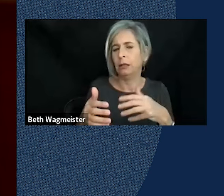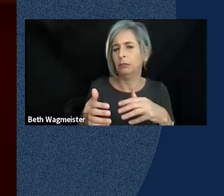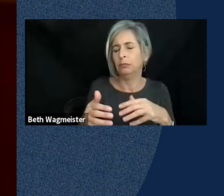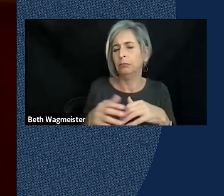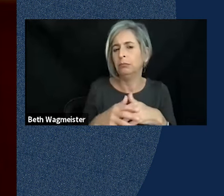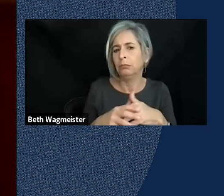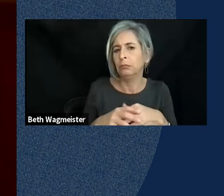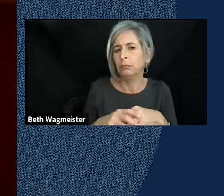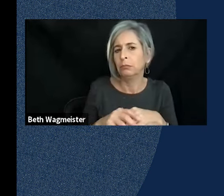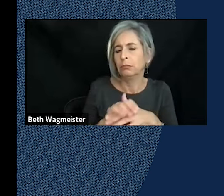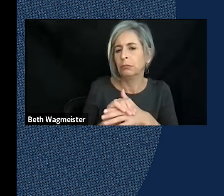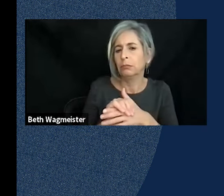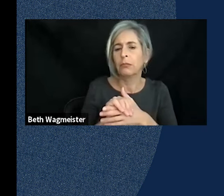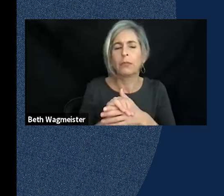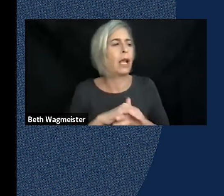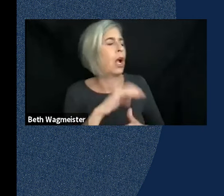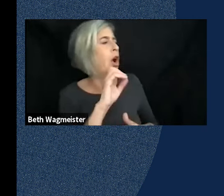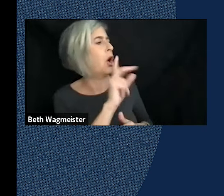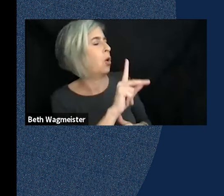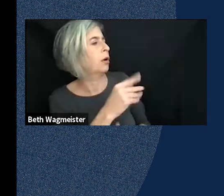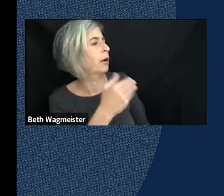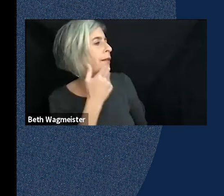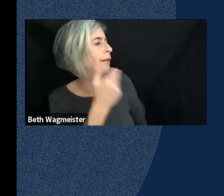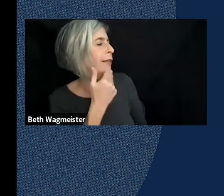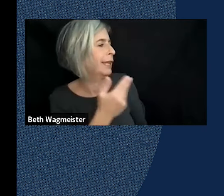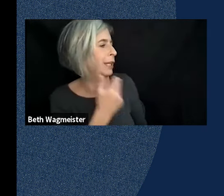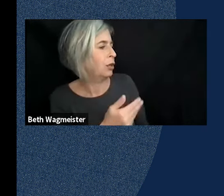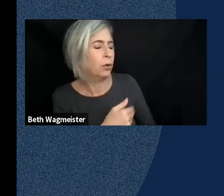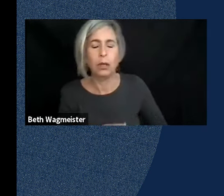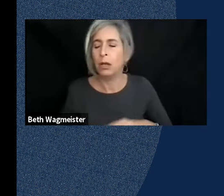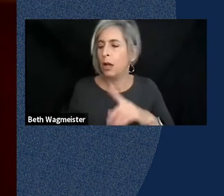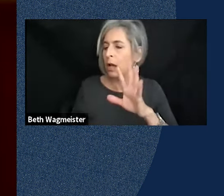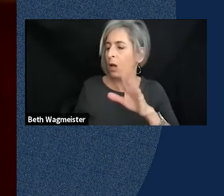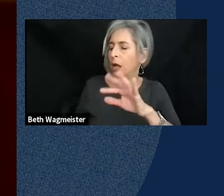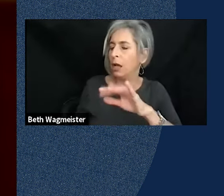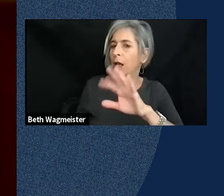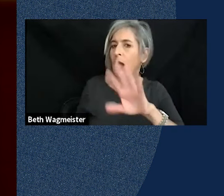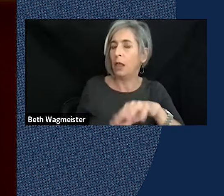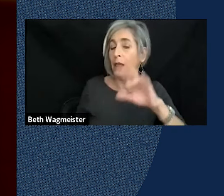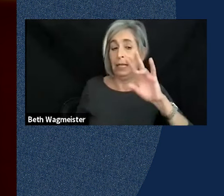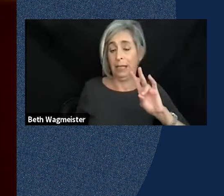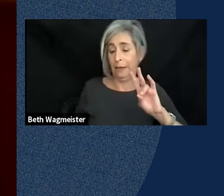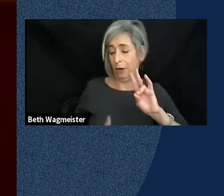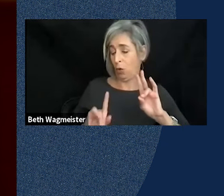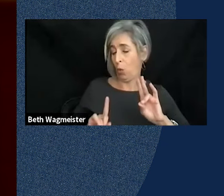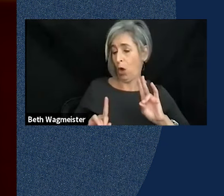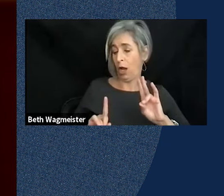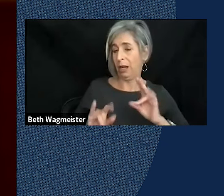Okay, yeah. Thank you. And so, the seven to one stuff, that's color contrast.